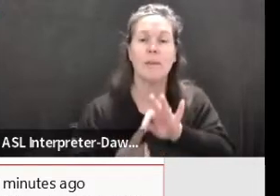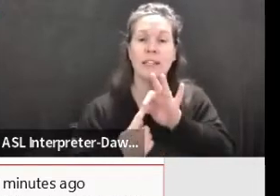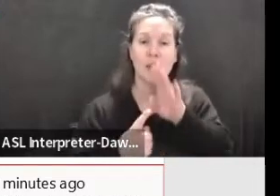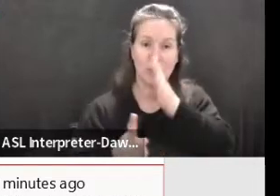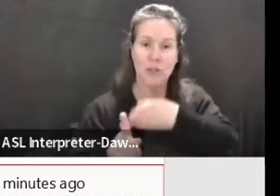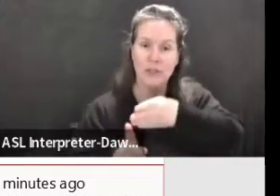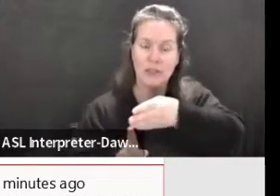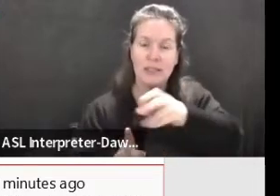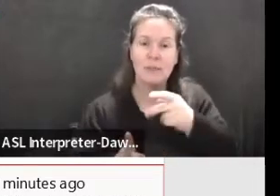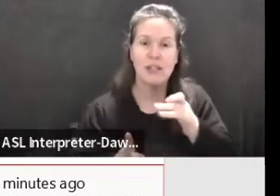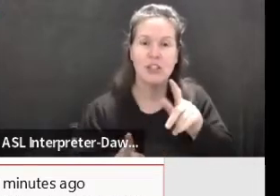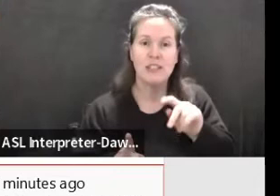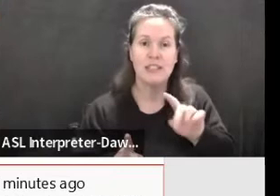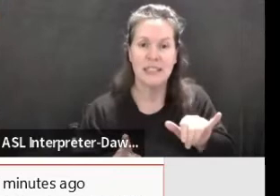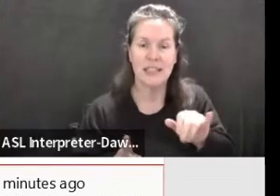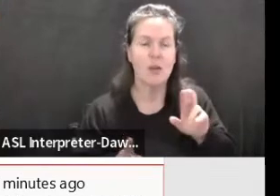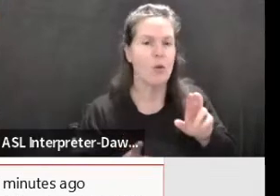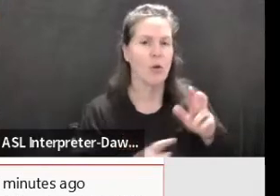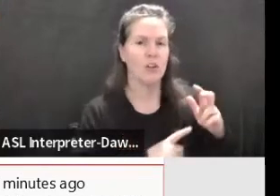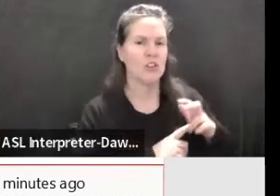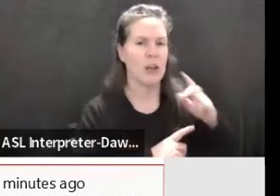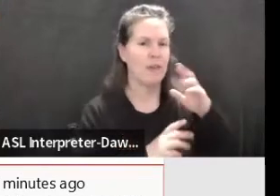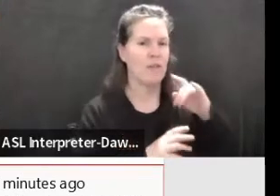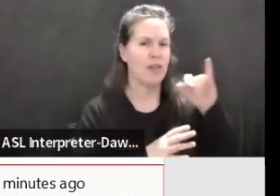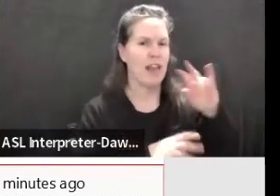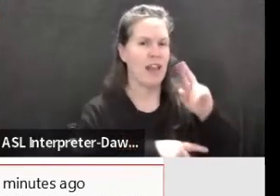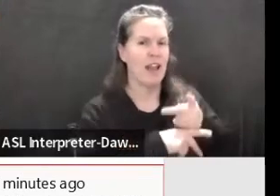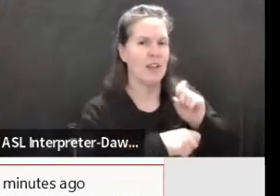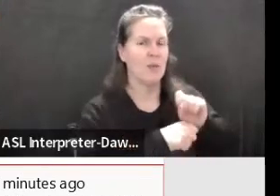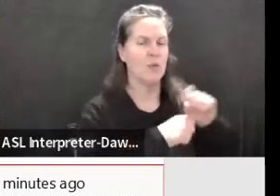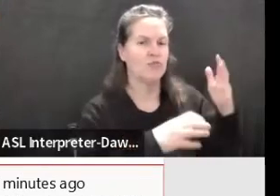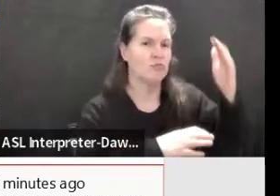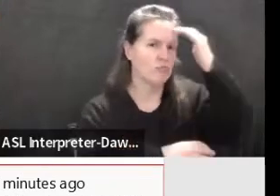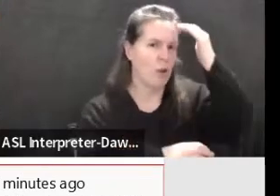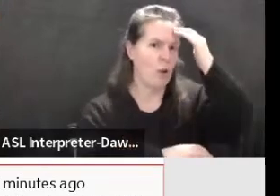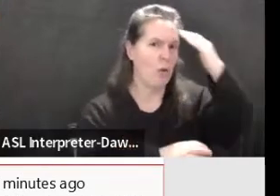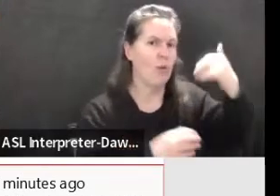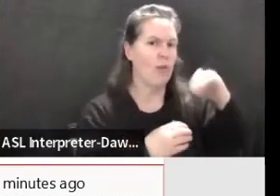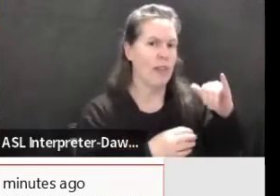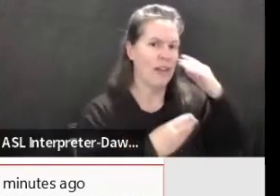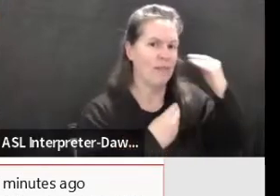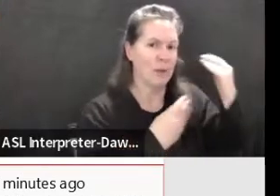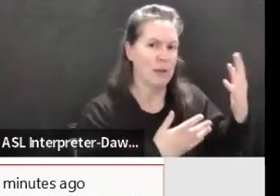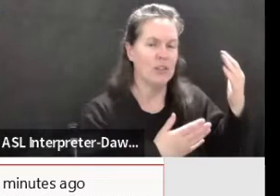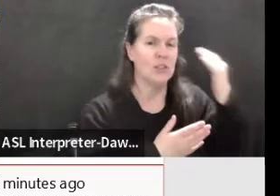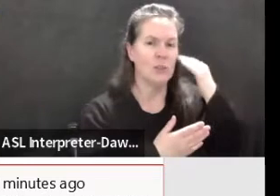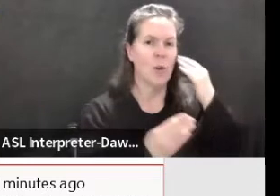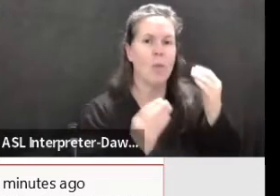or if they're already champions for this type of work that are things that would be more advanced potentially,